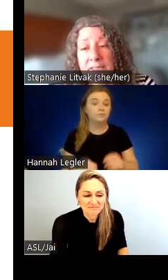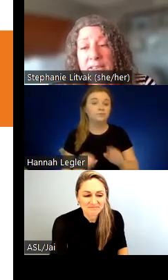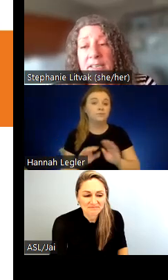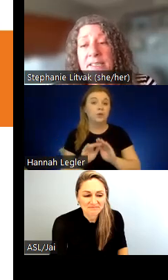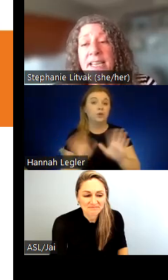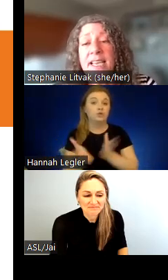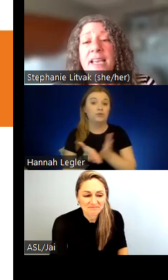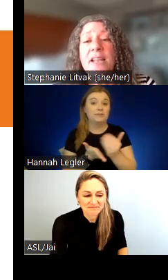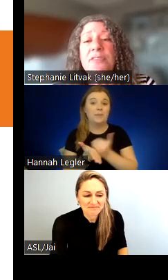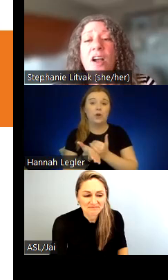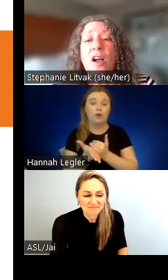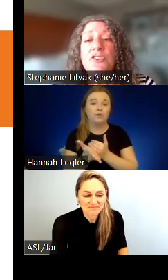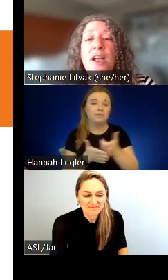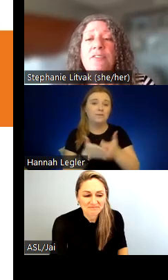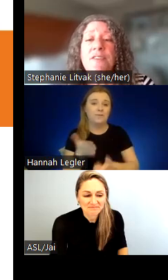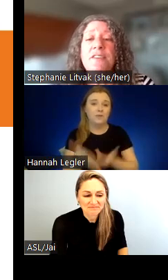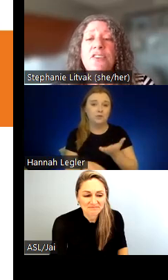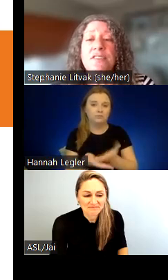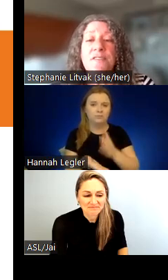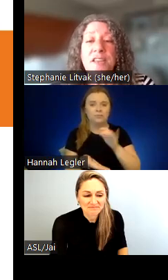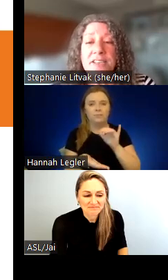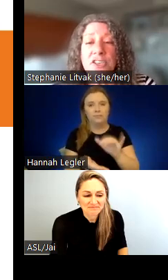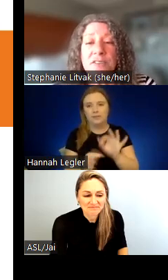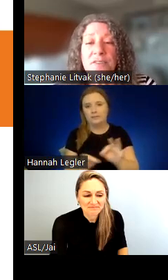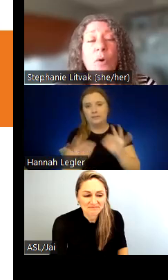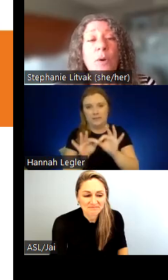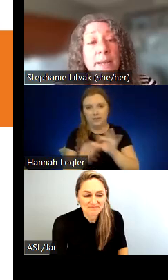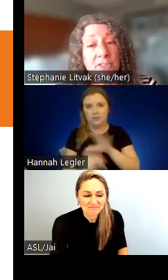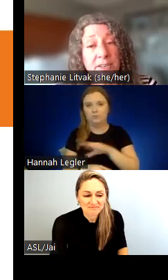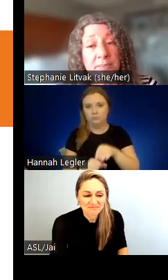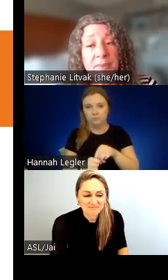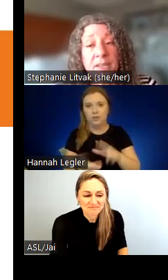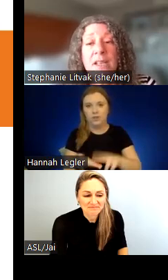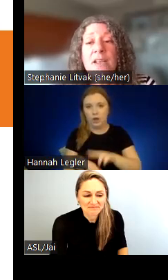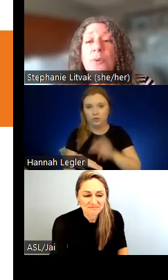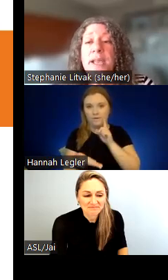Transparency is key in the contract fee justification or budget.